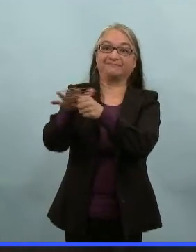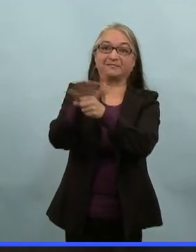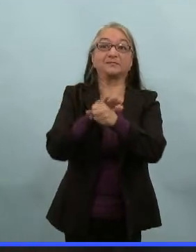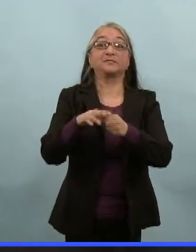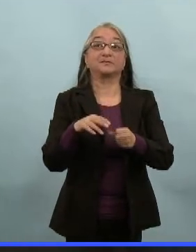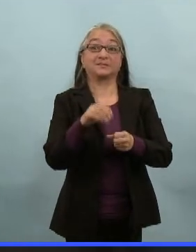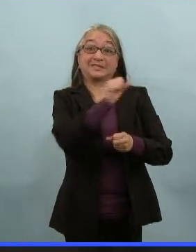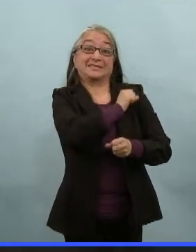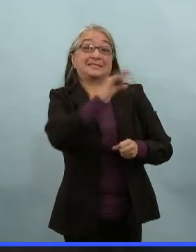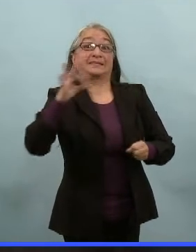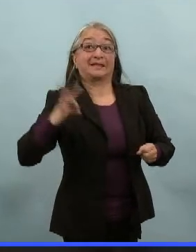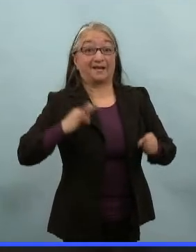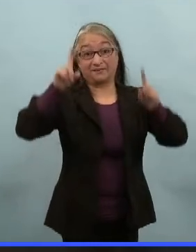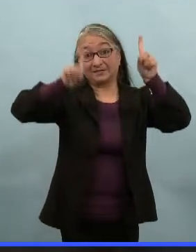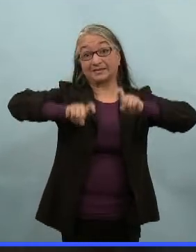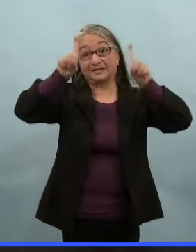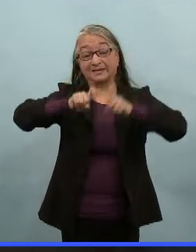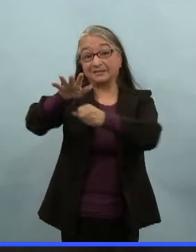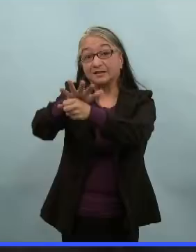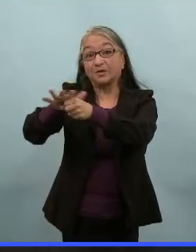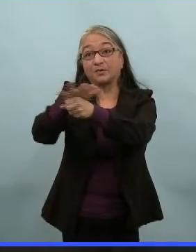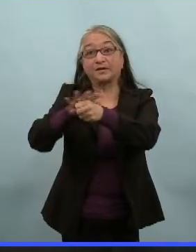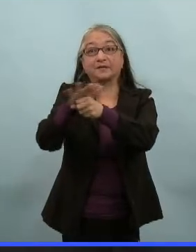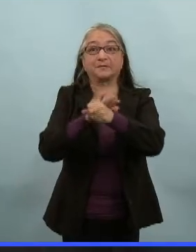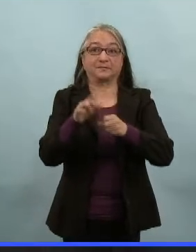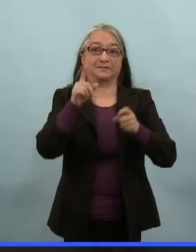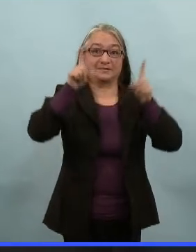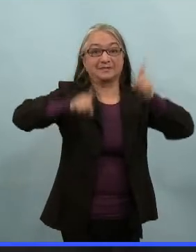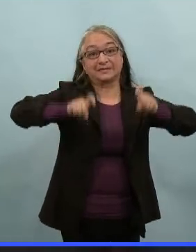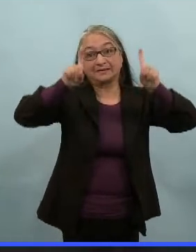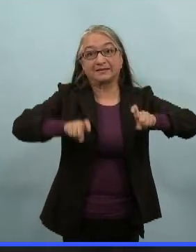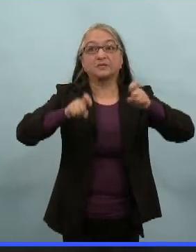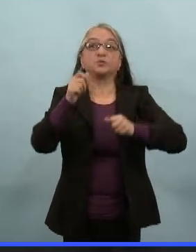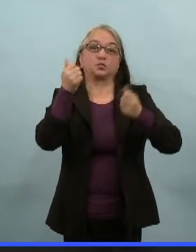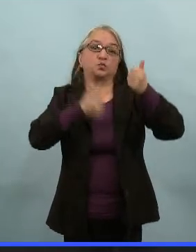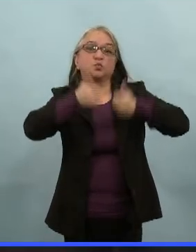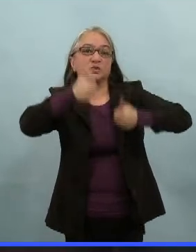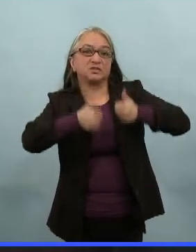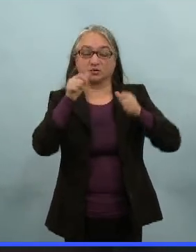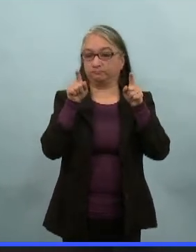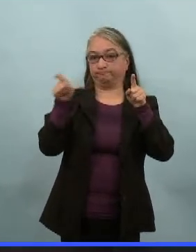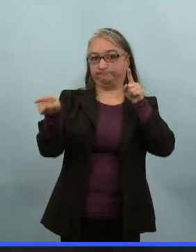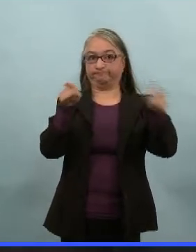based on these criteria given the spread of the virus it's not unexpected that we continue to see